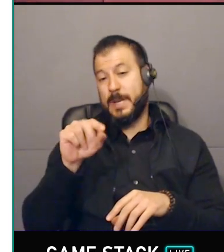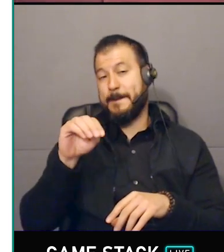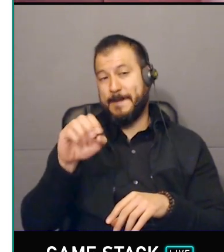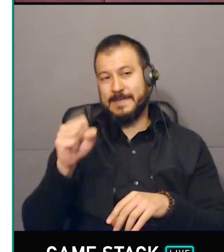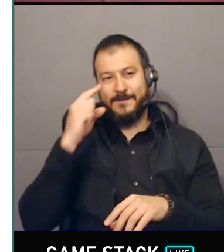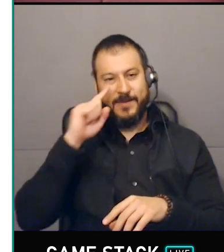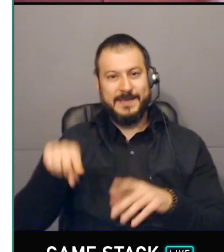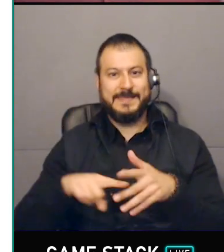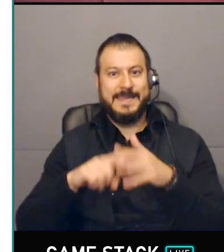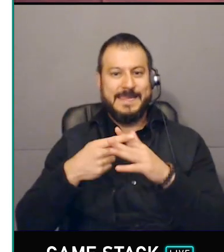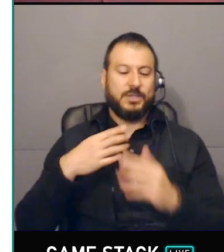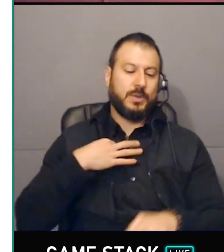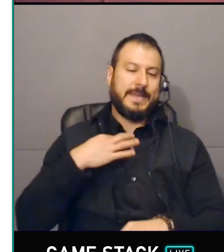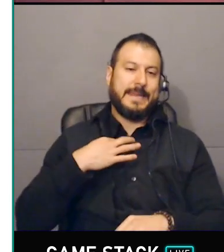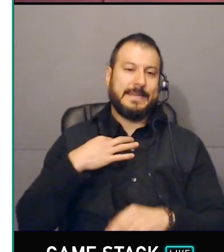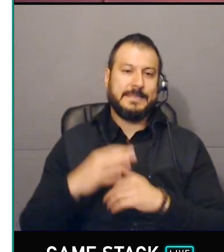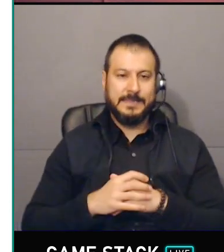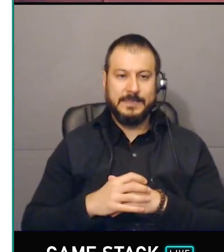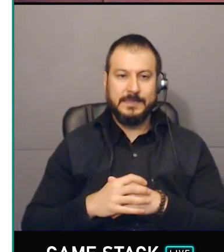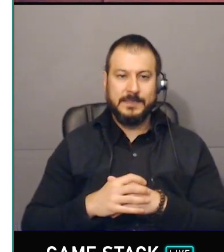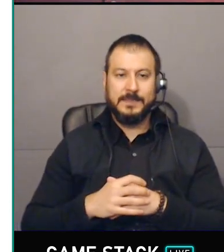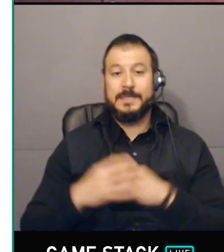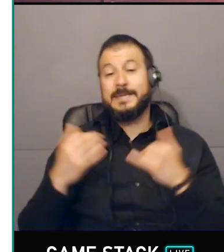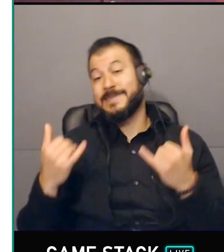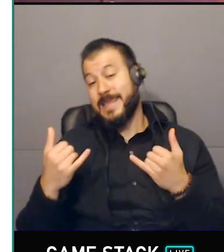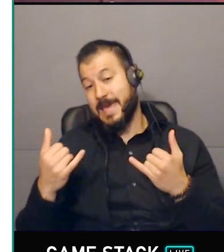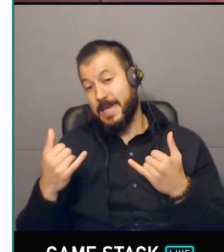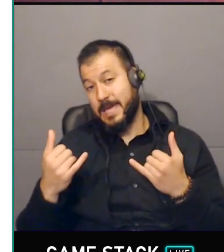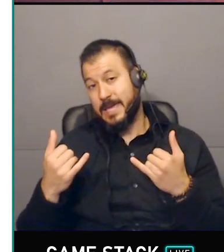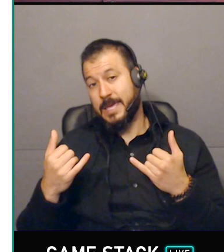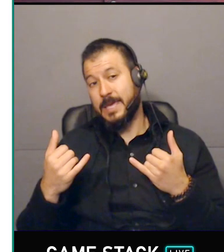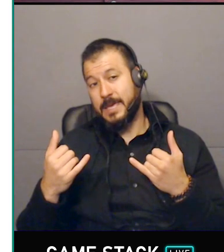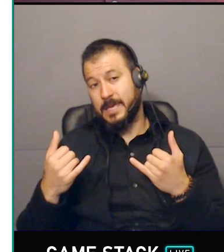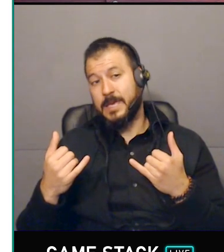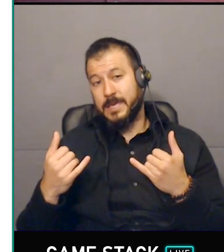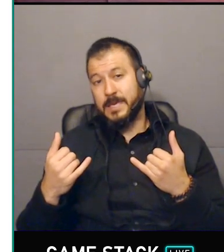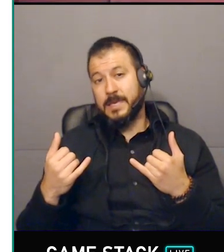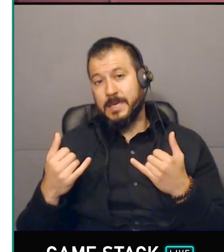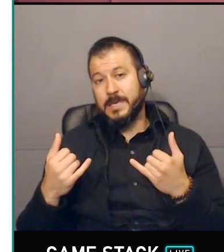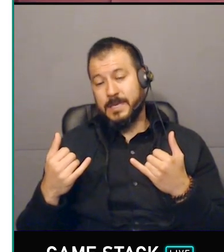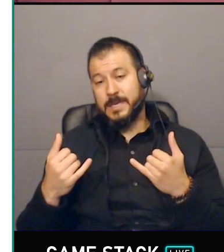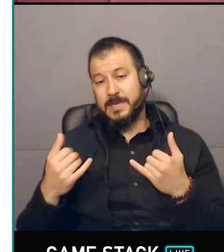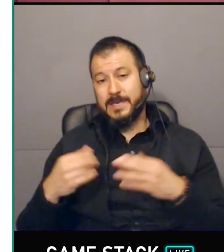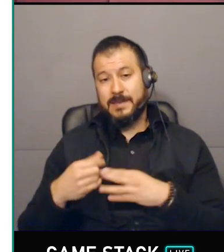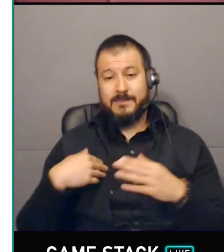of which 20 milliseconds was for these initial candidates. Today, in my research prototype,